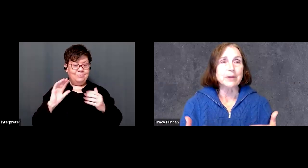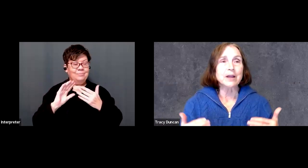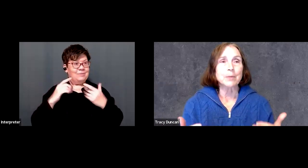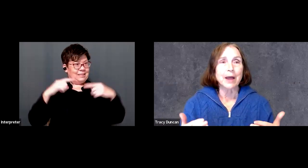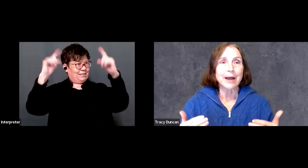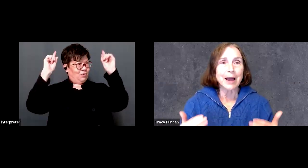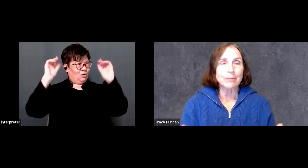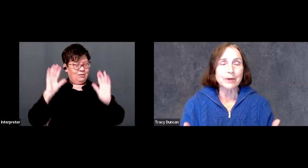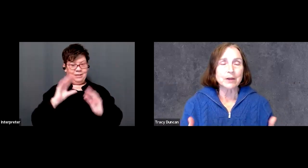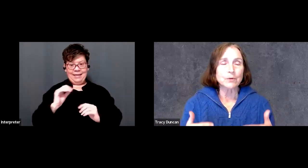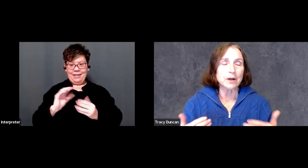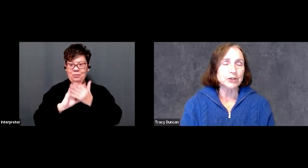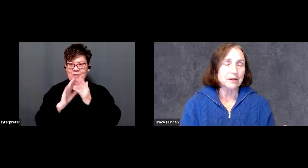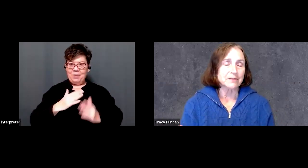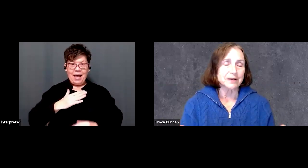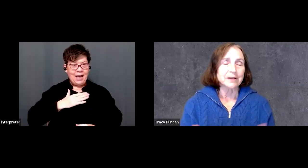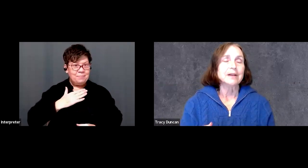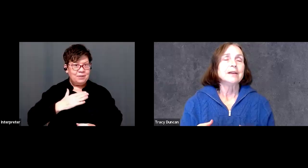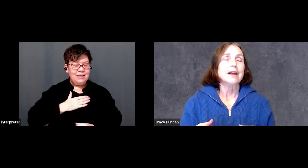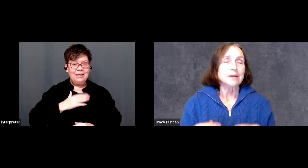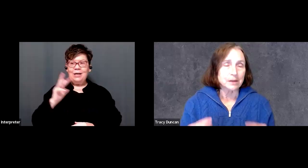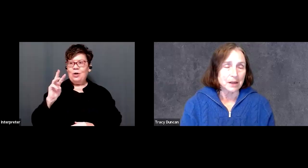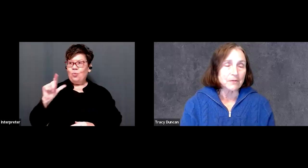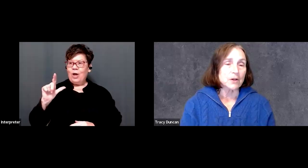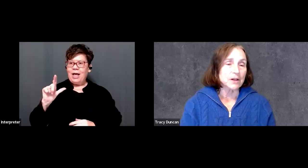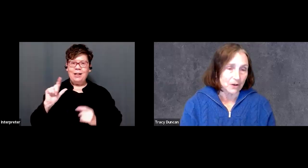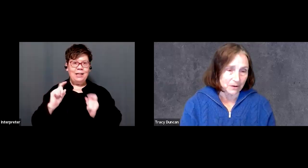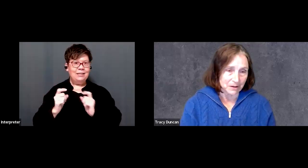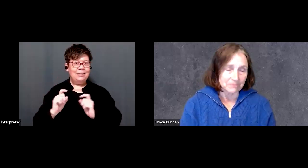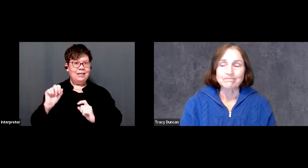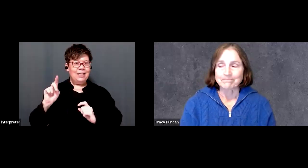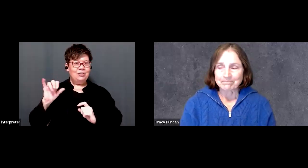and become happy, well-adjusted, and successful adults.